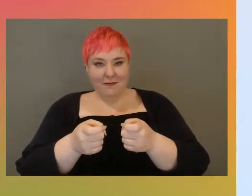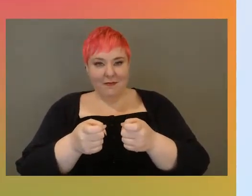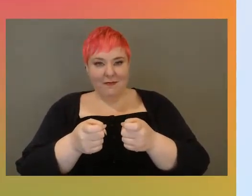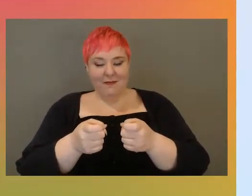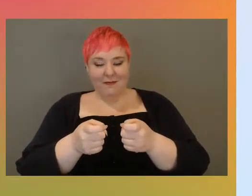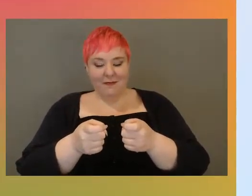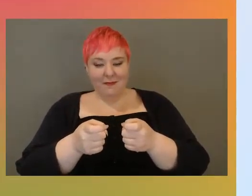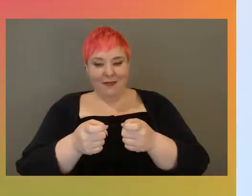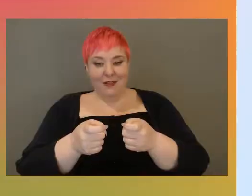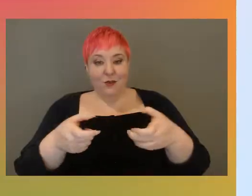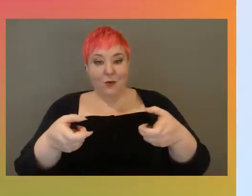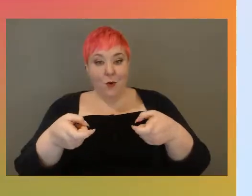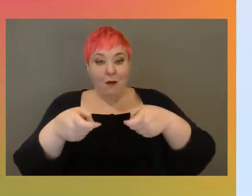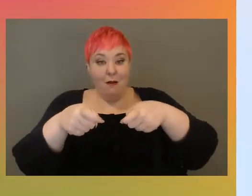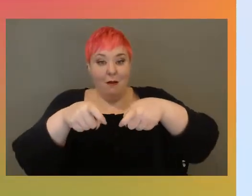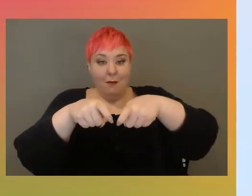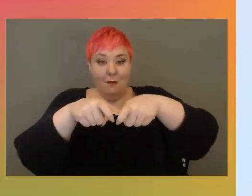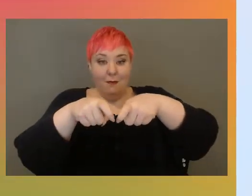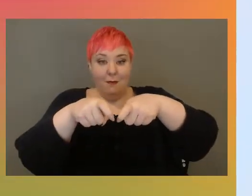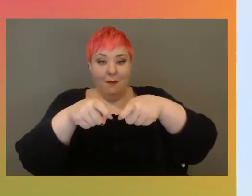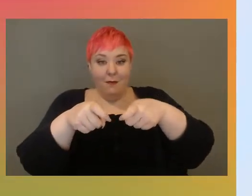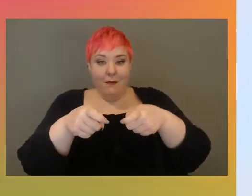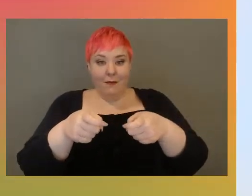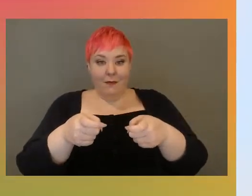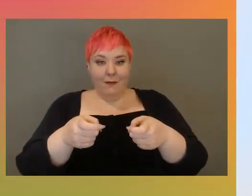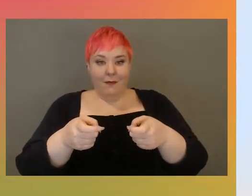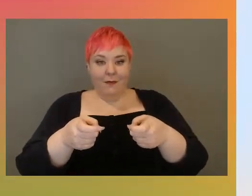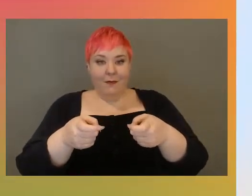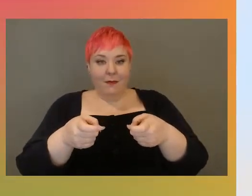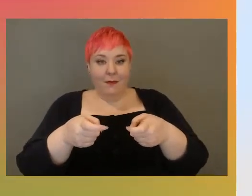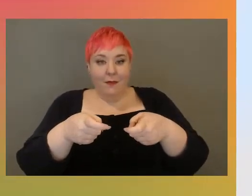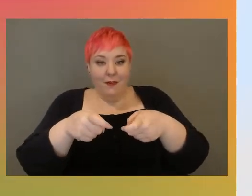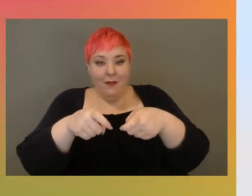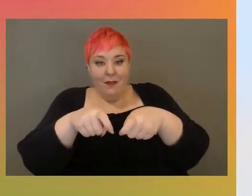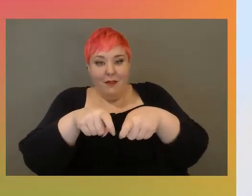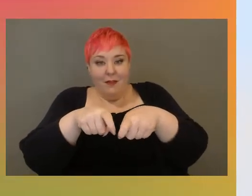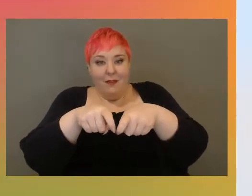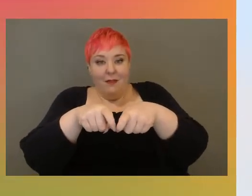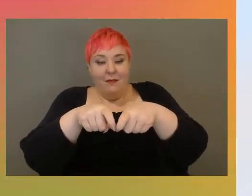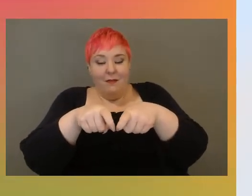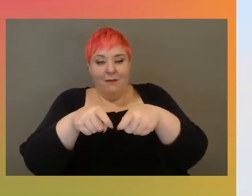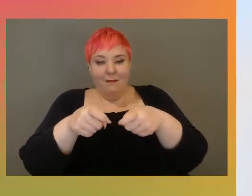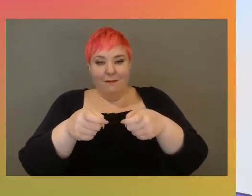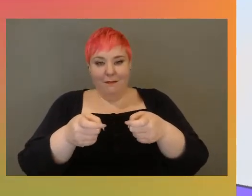CREATE AN ISOMETRIC. NOW SLOWLY LET THE LEGS WHEN A LITTLE BIT. AND LET THE ARMS WIN A LITTLE